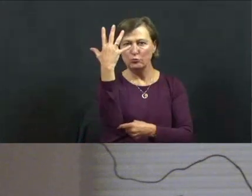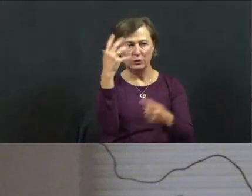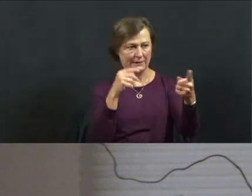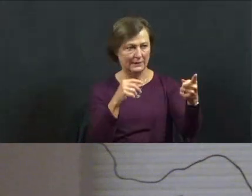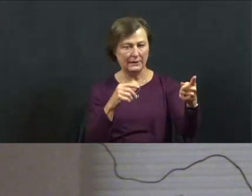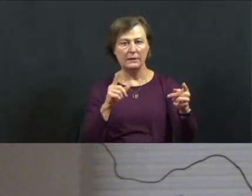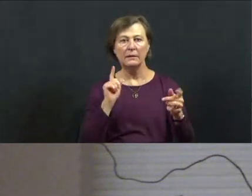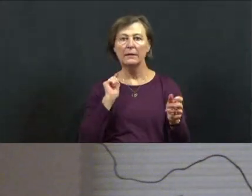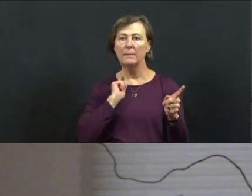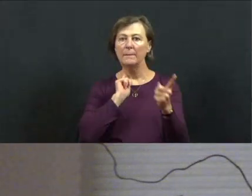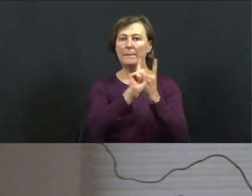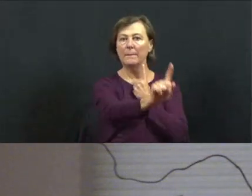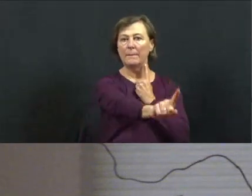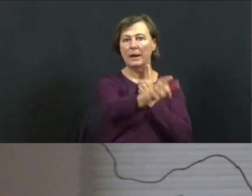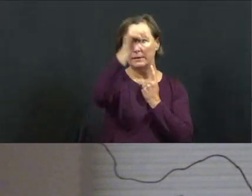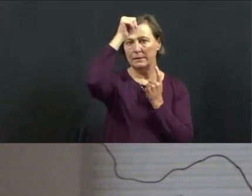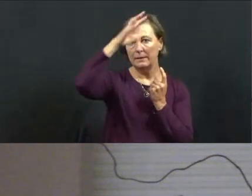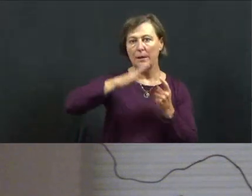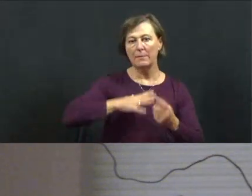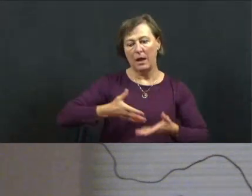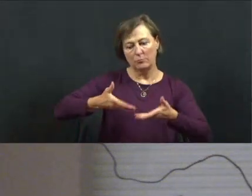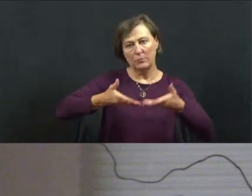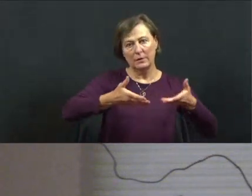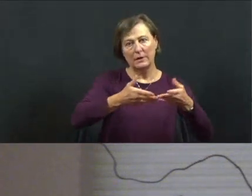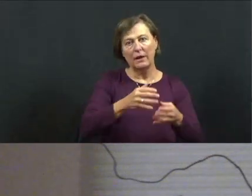passed a man carrying freshly cut grass and asked him